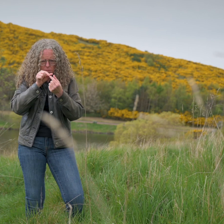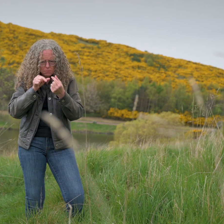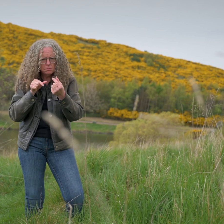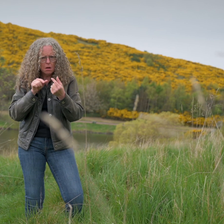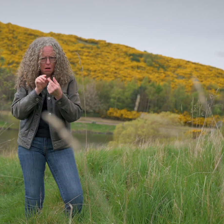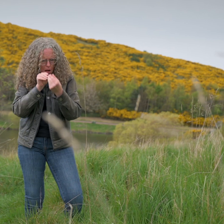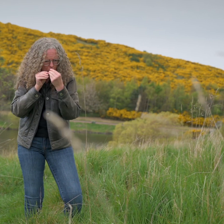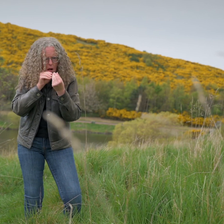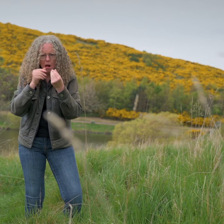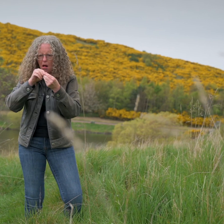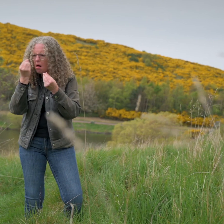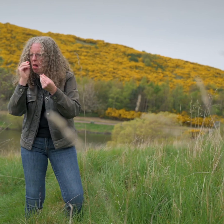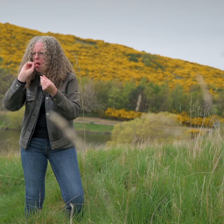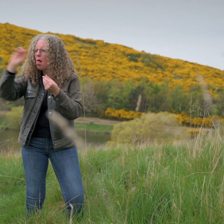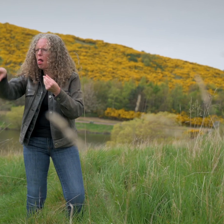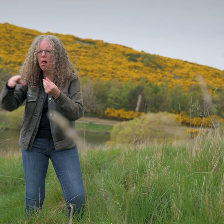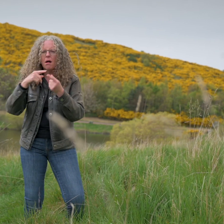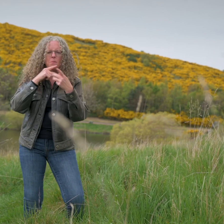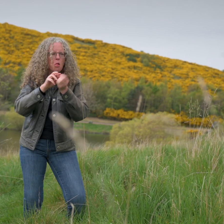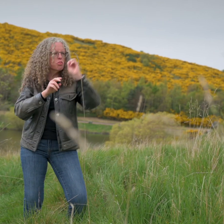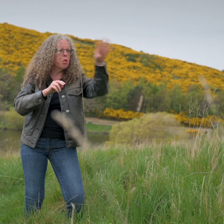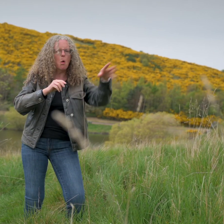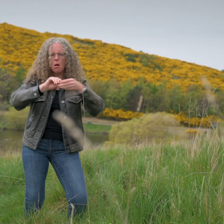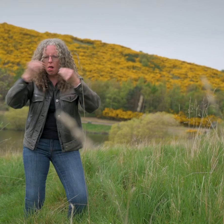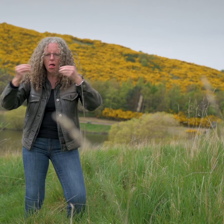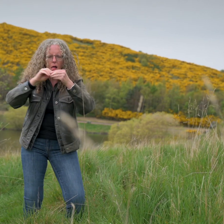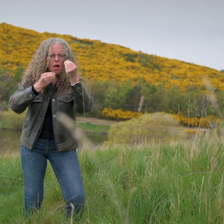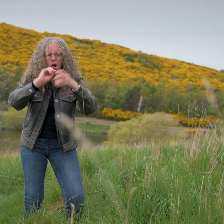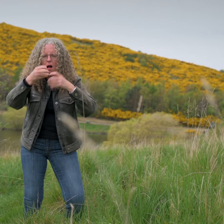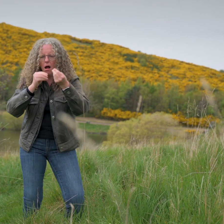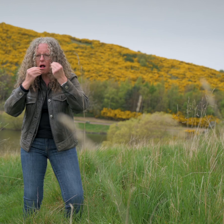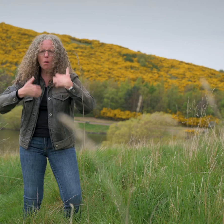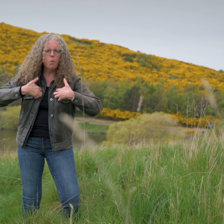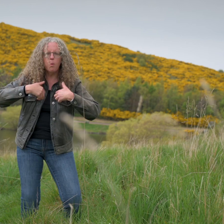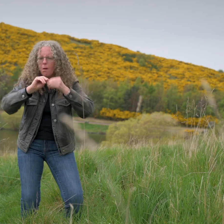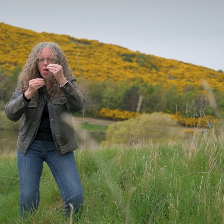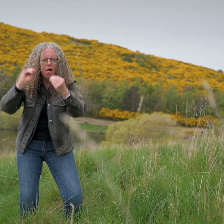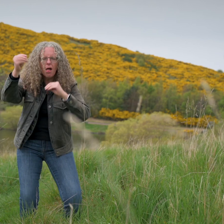The tiny figures were clothed as well. The boys picked up the coffins, ripped them open, and started to throw the figures around.